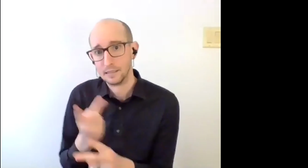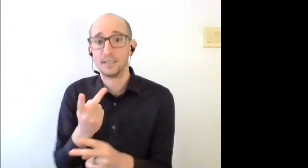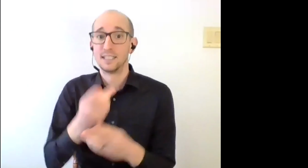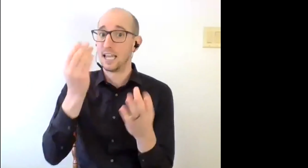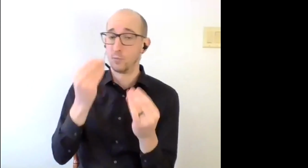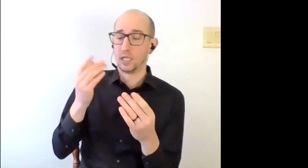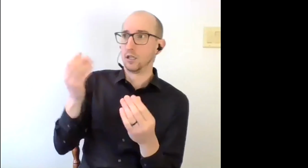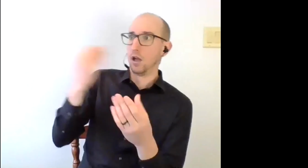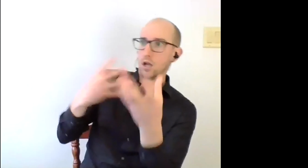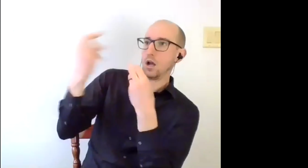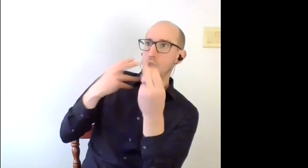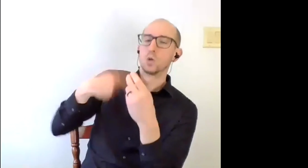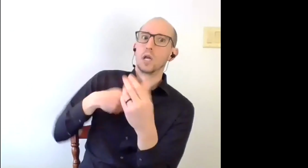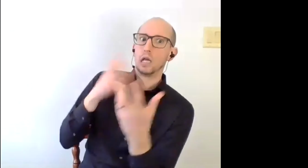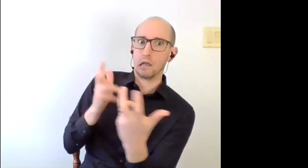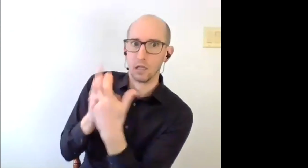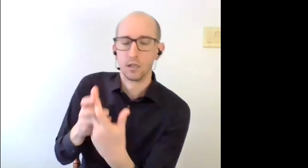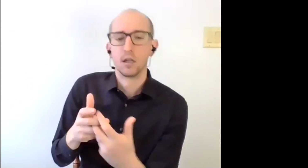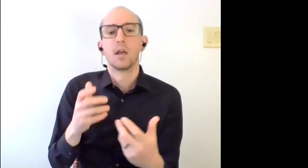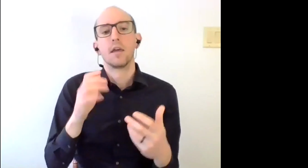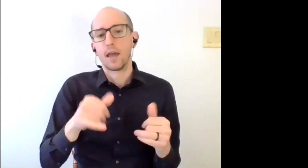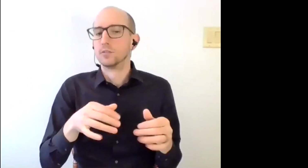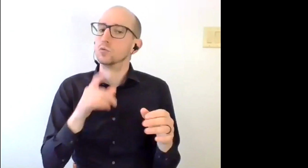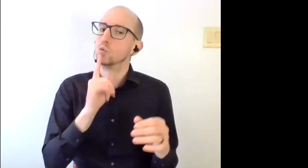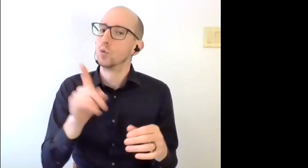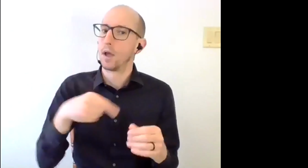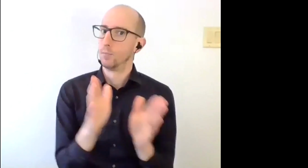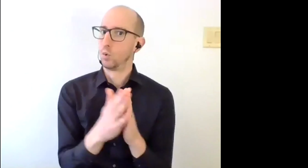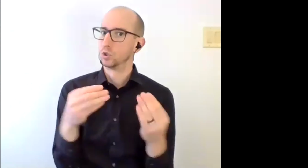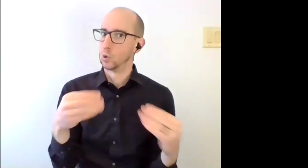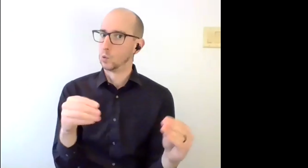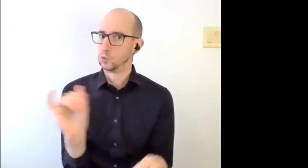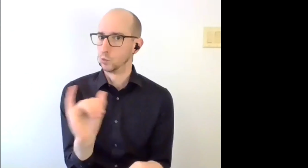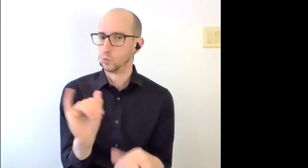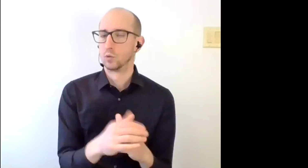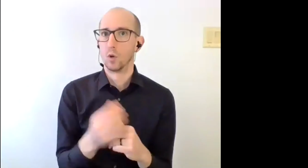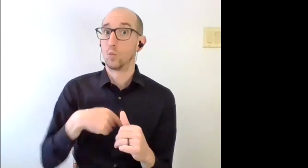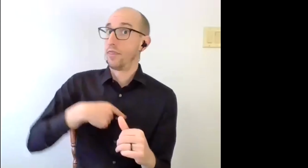answers to all of the questions, because they are coming up and information is changing quickly so that is definitely